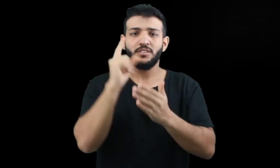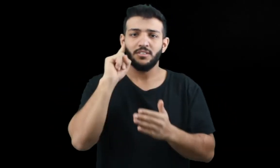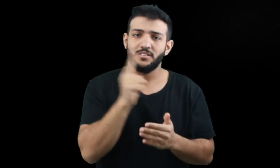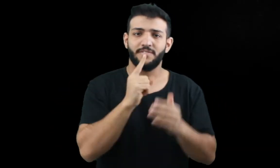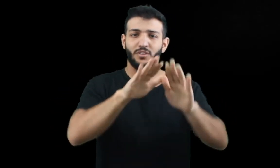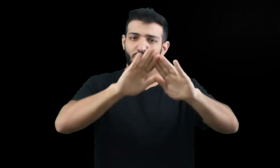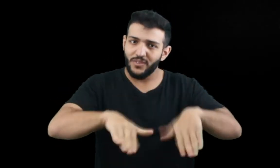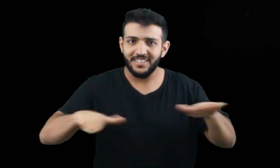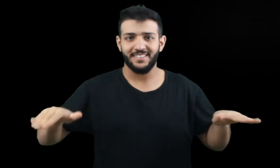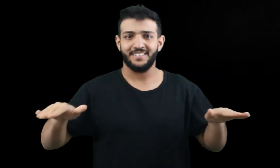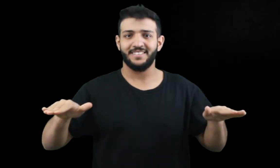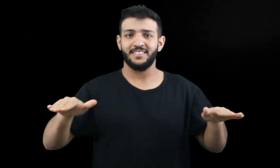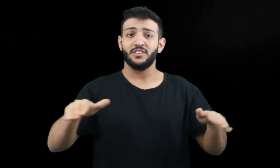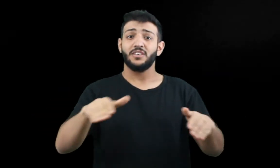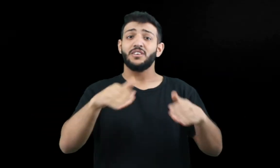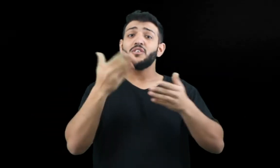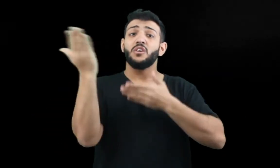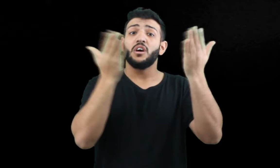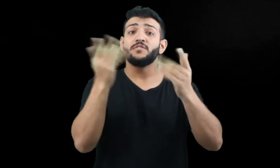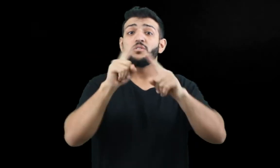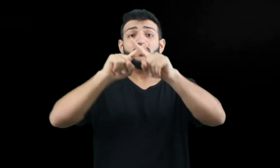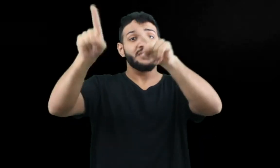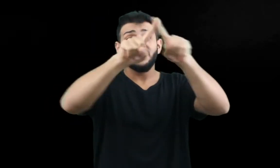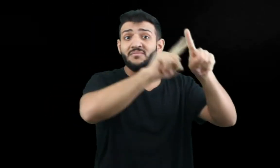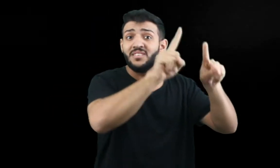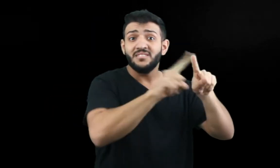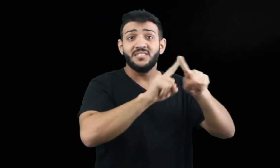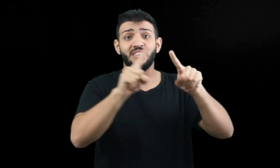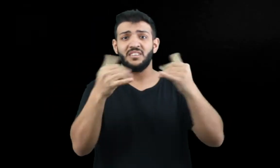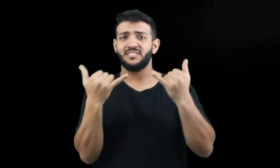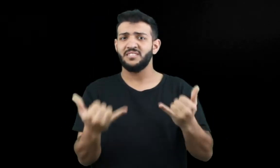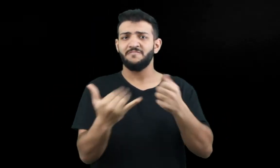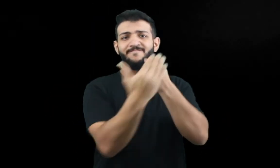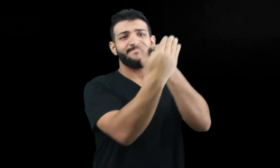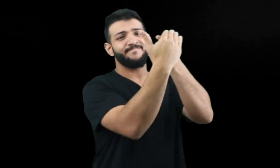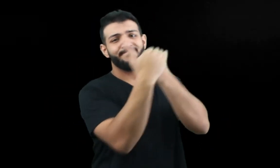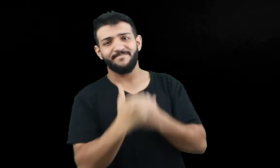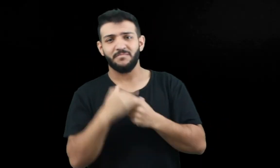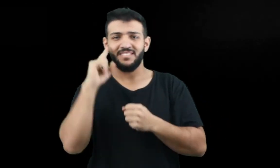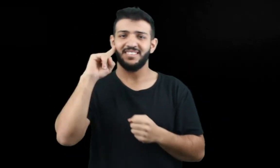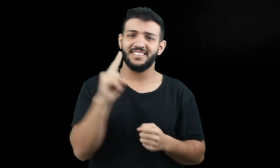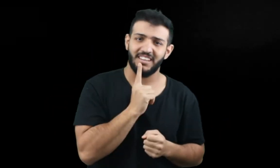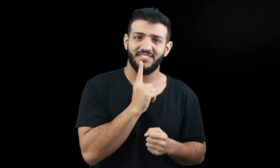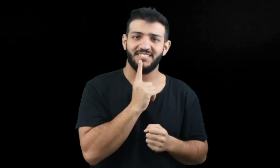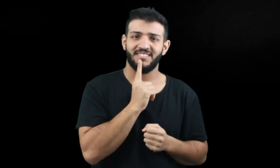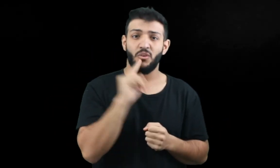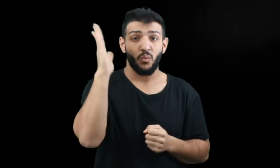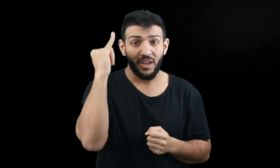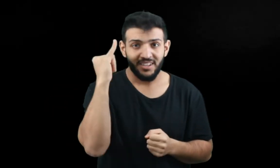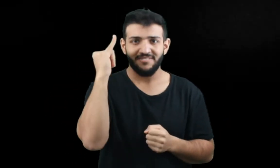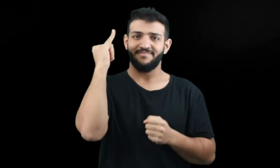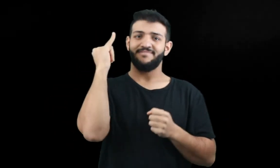Various services are needed. Right now deaf people are marginalized by the system. Why is that?